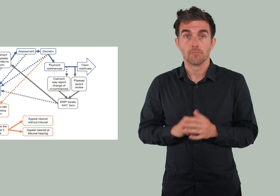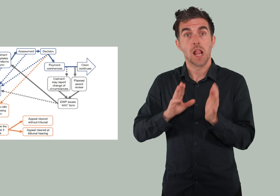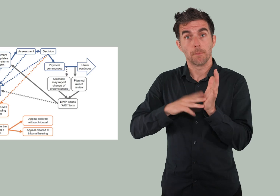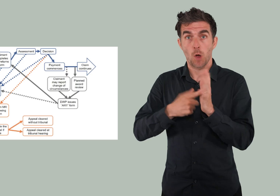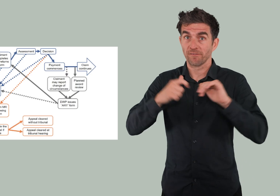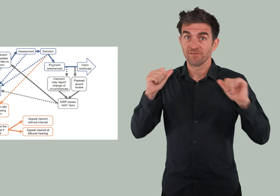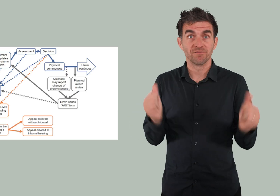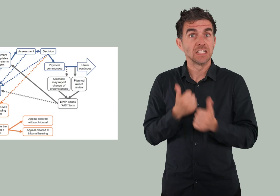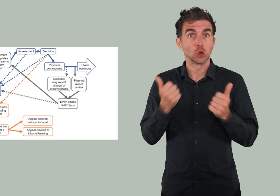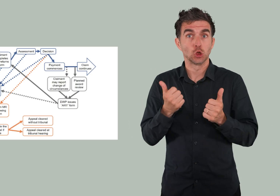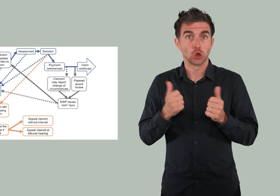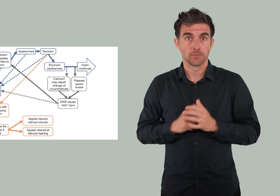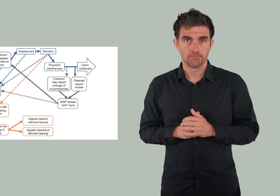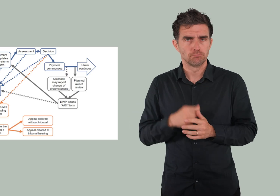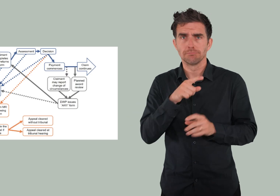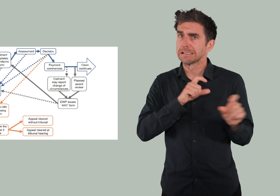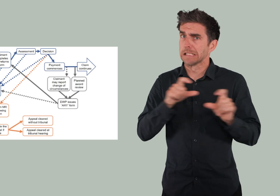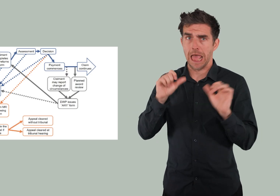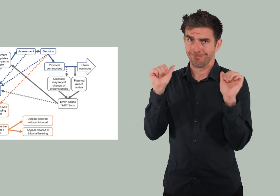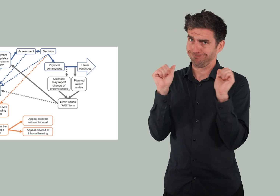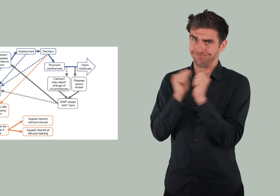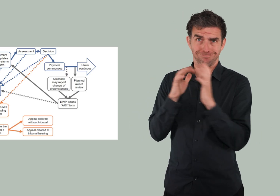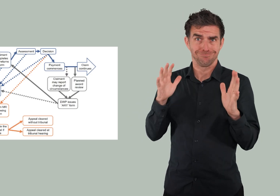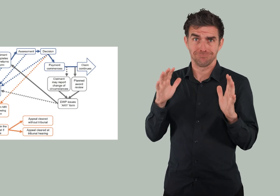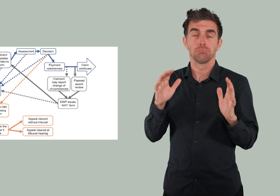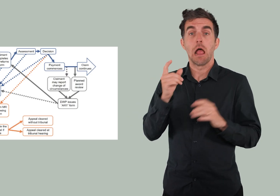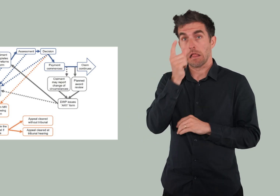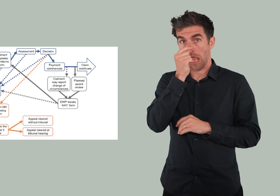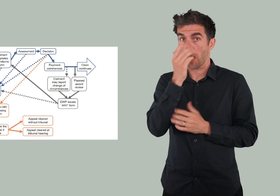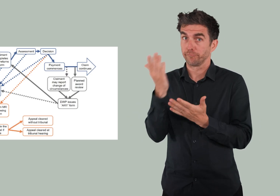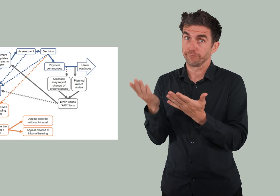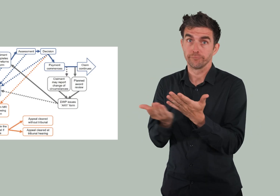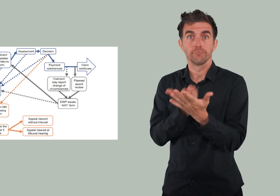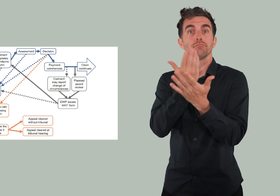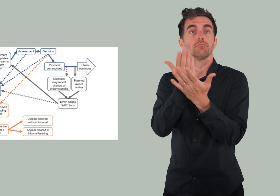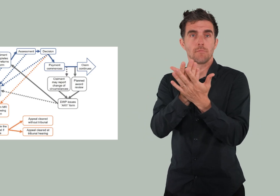11. After the MR has been completed, if the claimant still disagrees with the decision they are able to